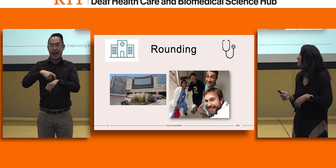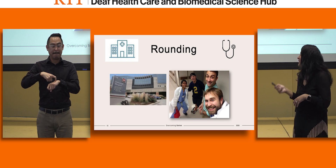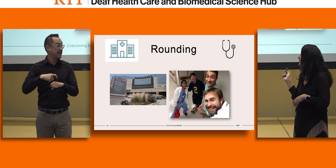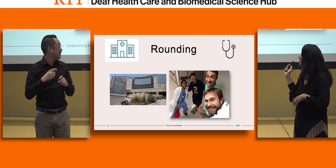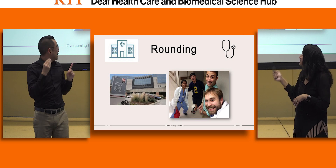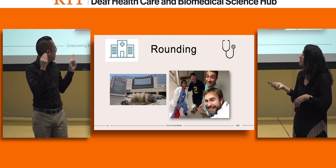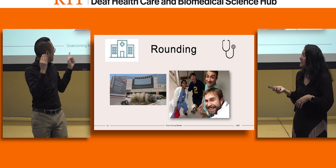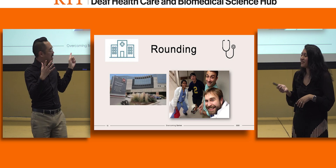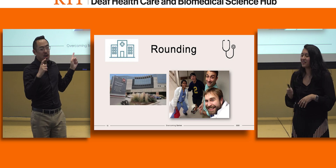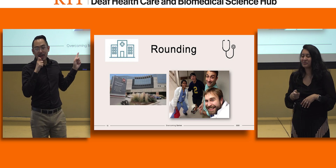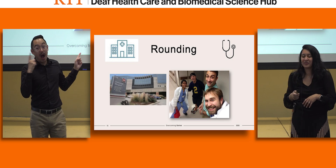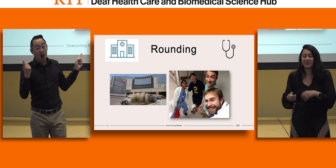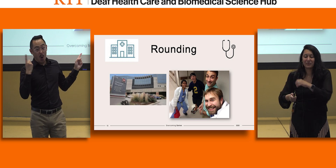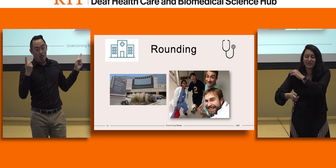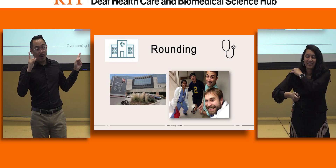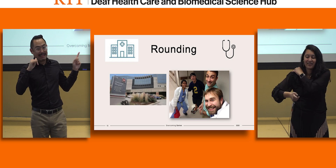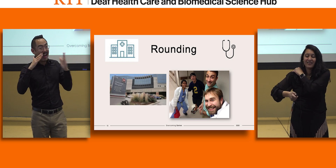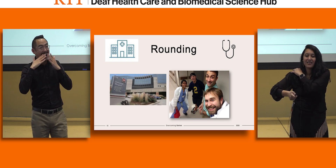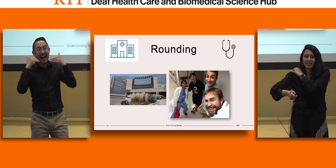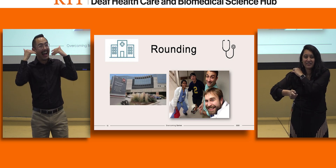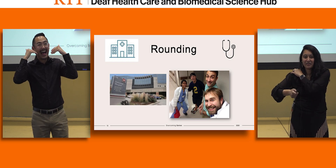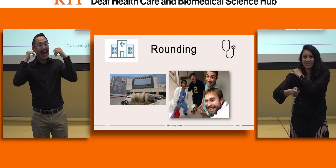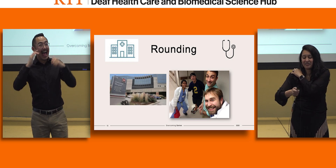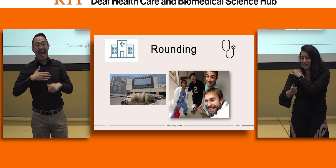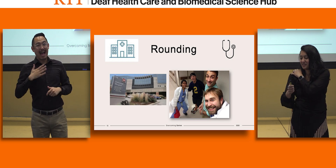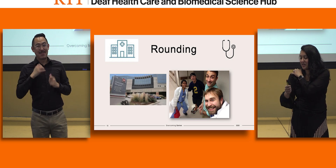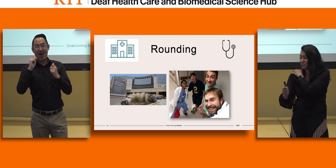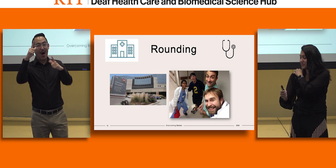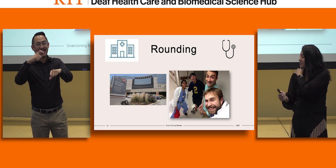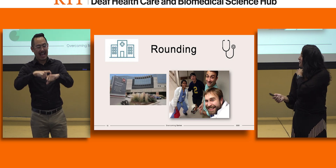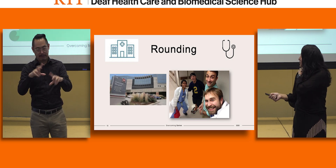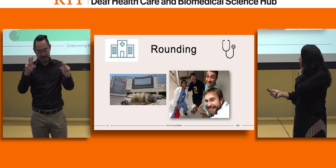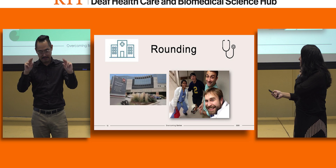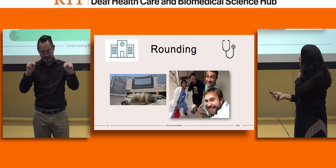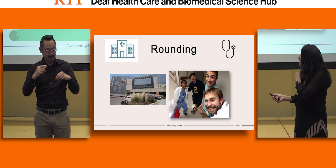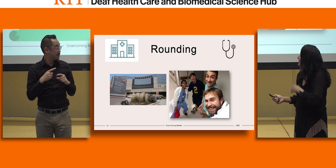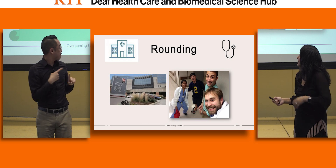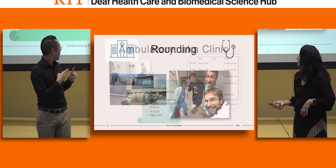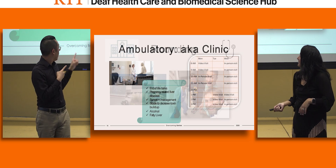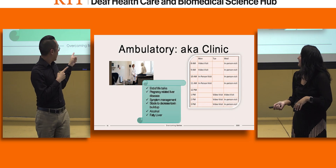but this is the main hospital I work at in downtown Indianapolis University.